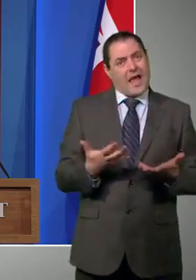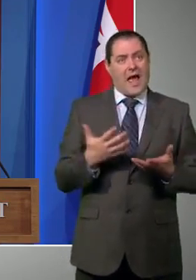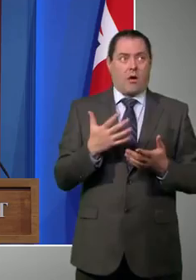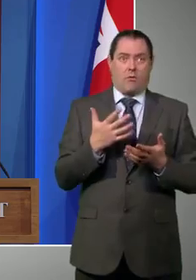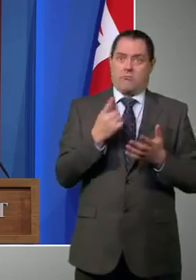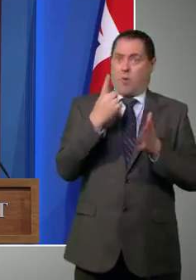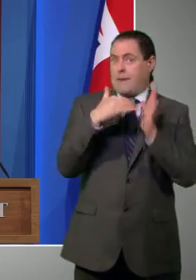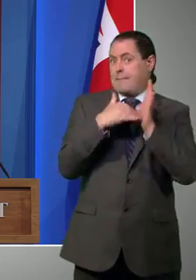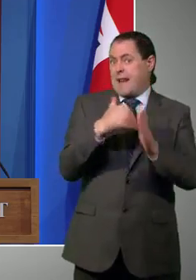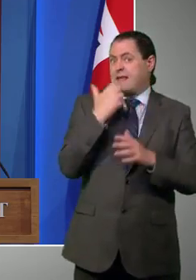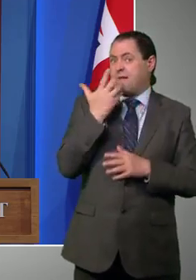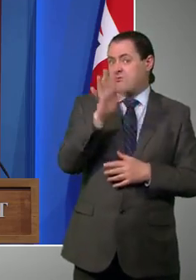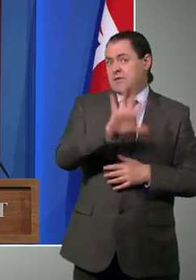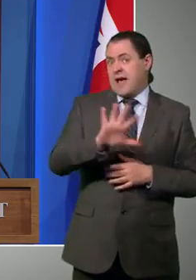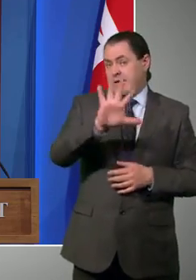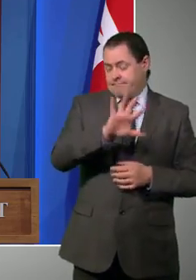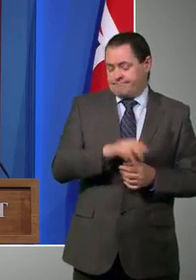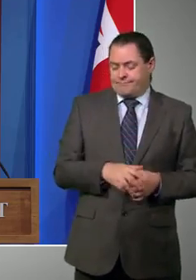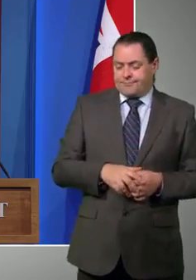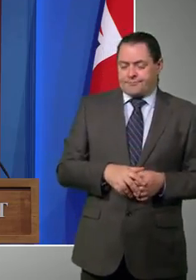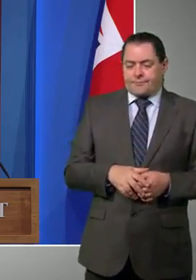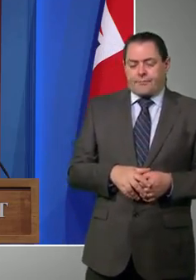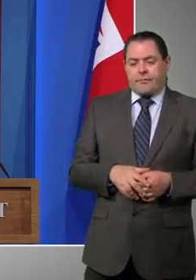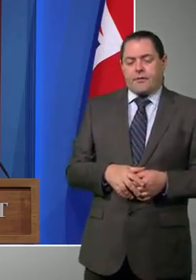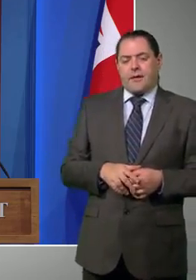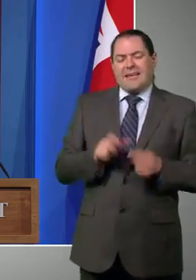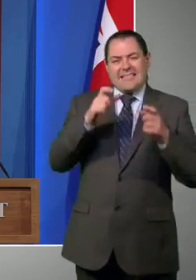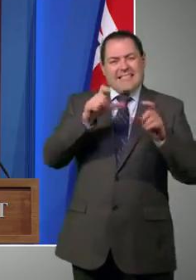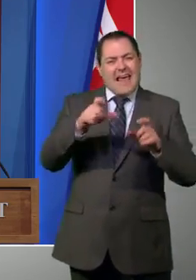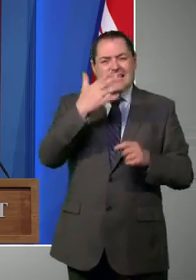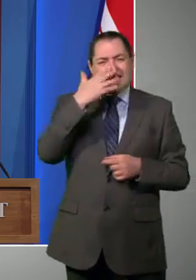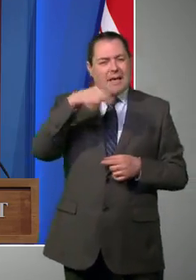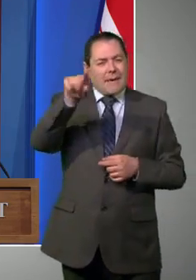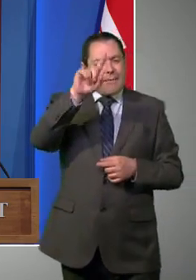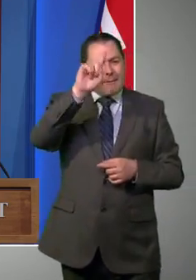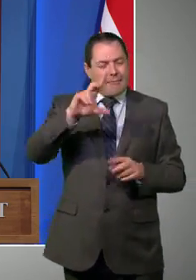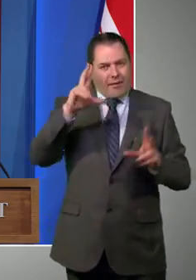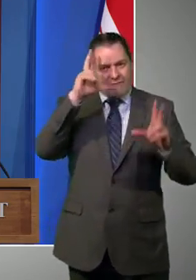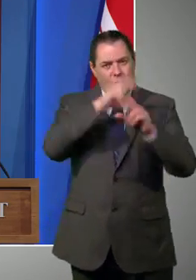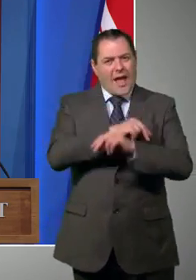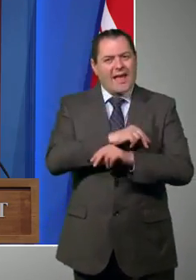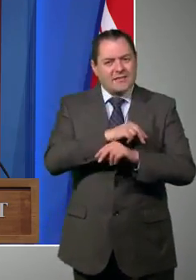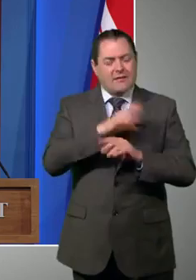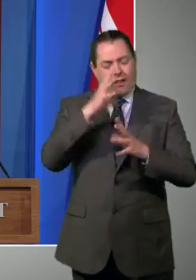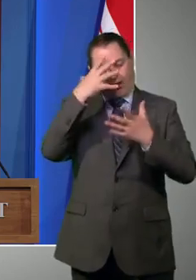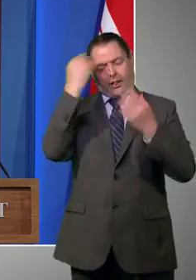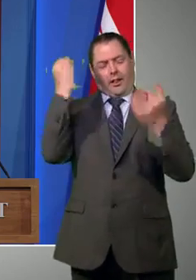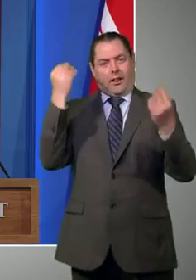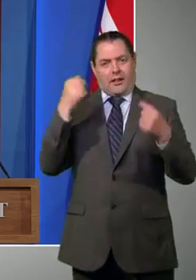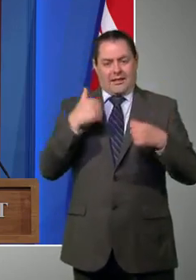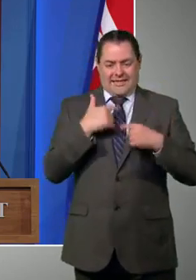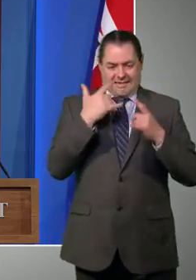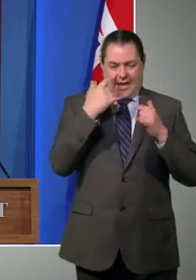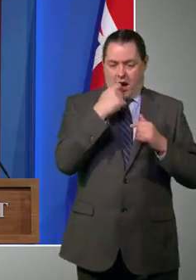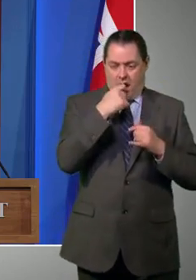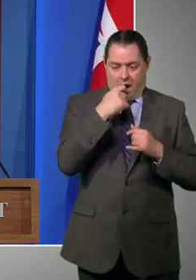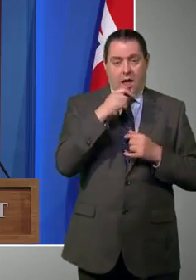but I think actually one of the things that sometimes gets forgotten in some of the conversations about testing is